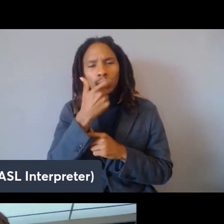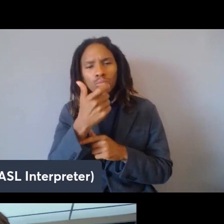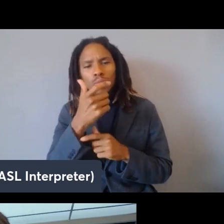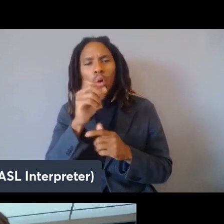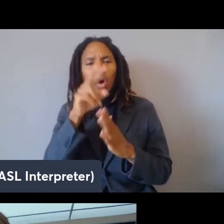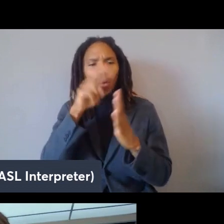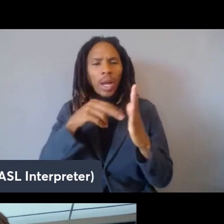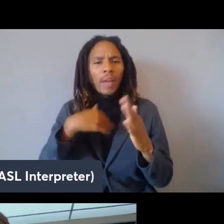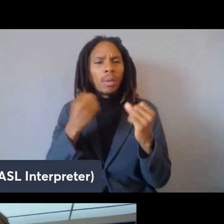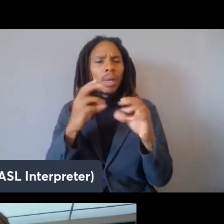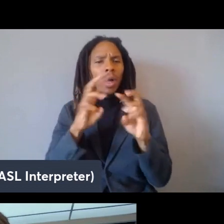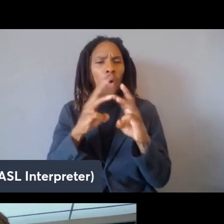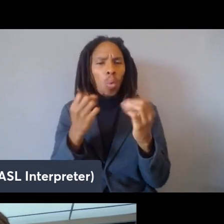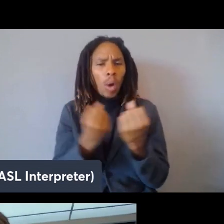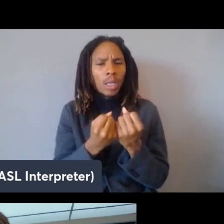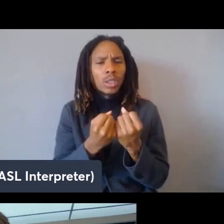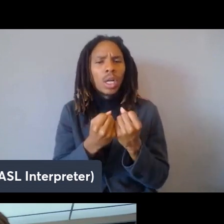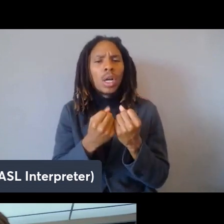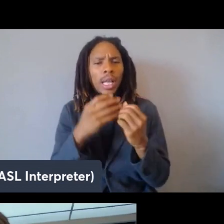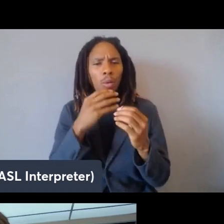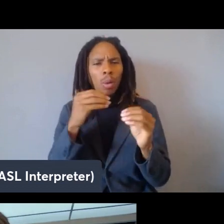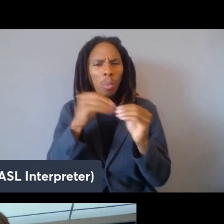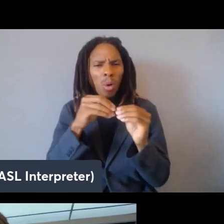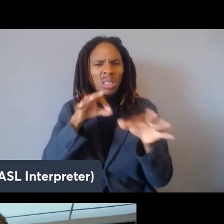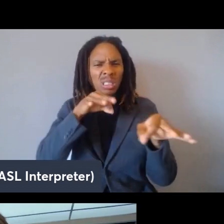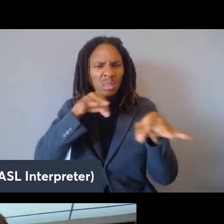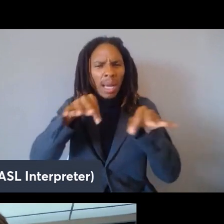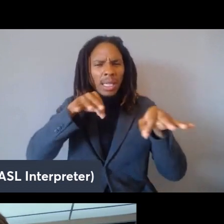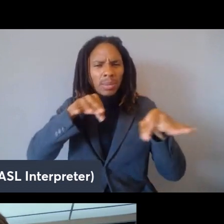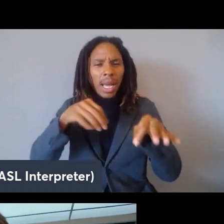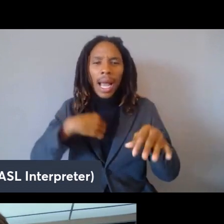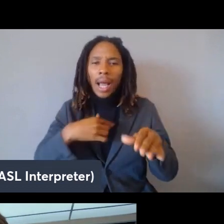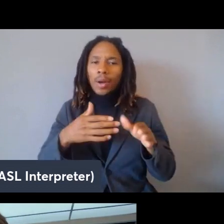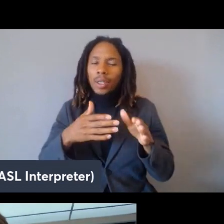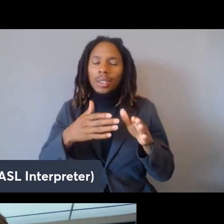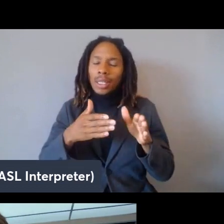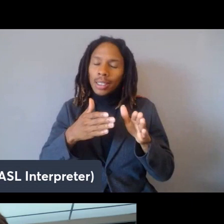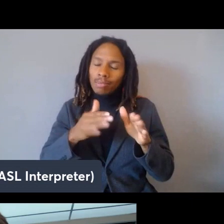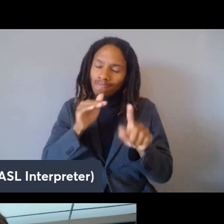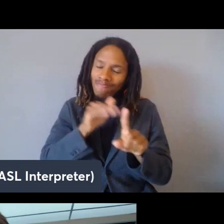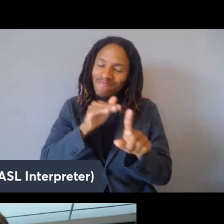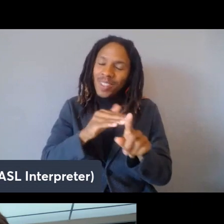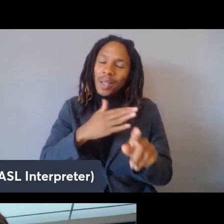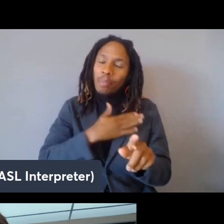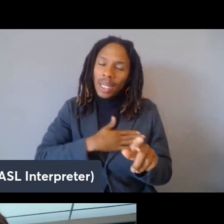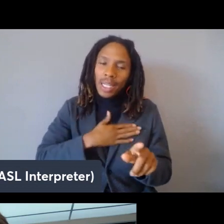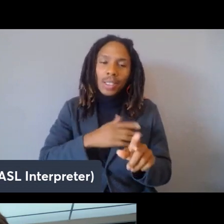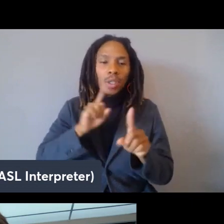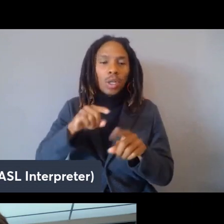that kind of dwells a layer deeper into it, so I would definitely request the audience to go on the search engines and find it out.